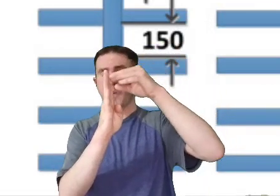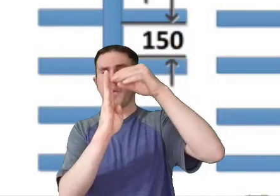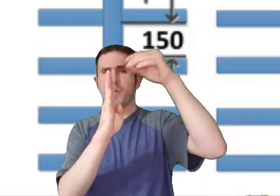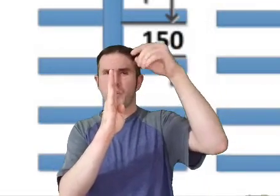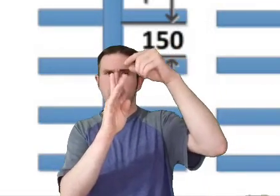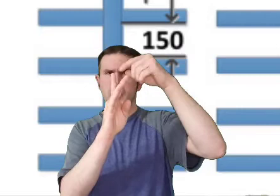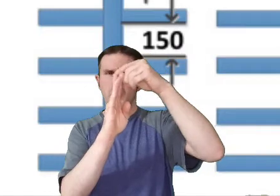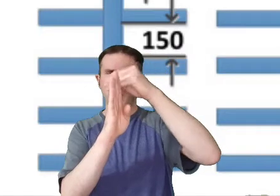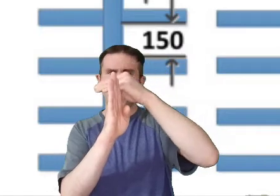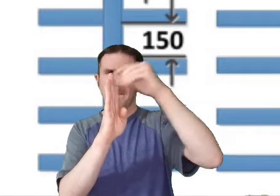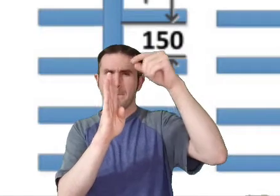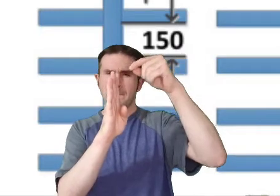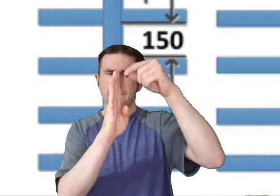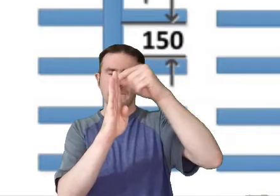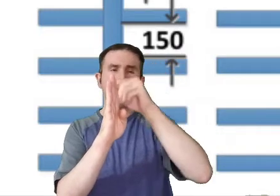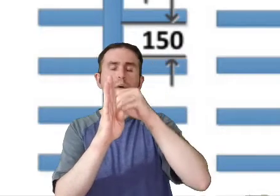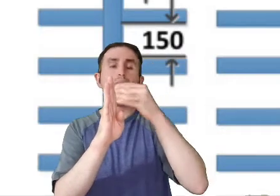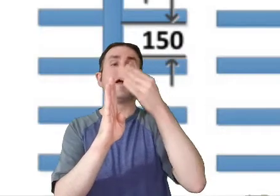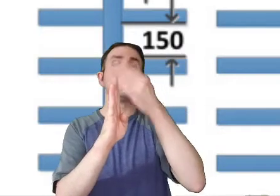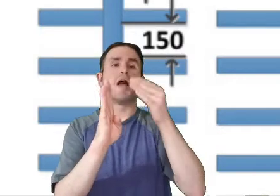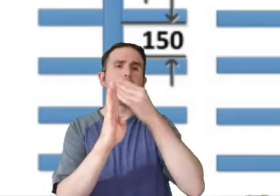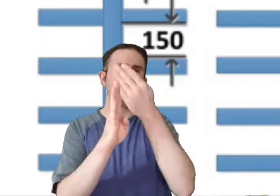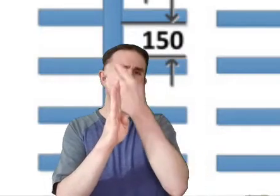it passes through one and then part of it reflects,